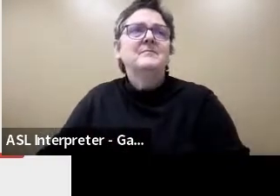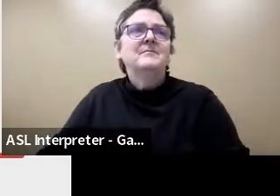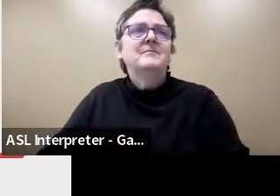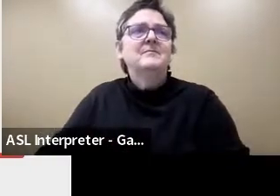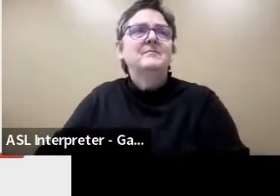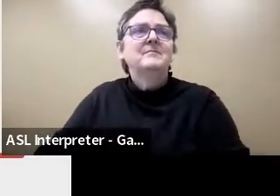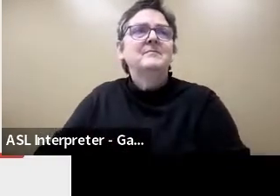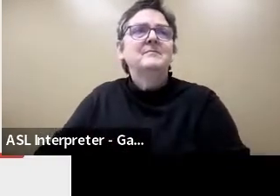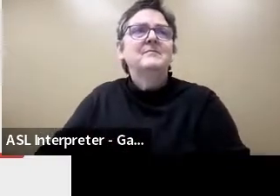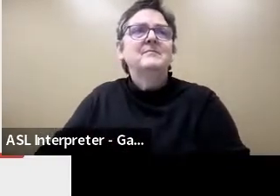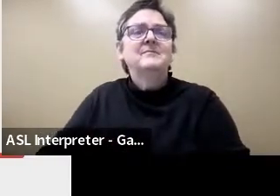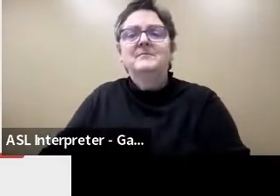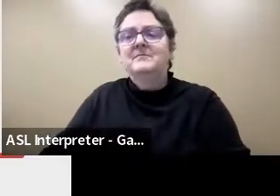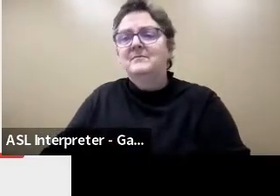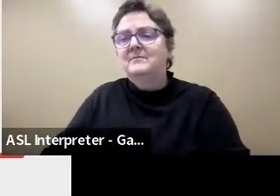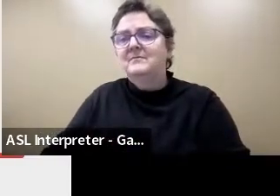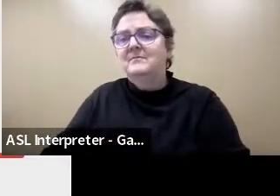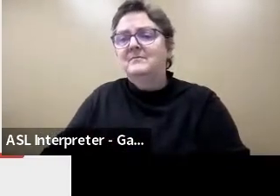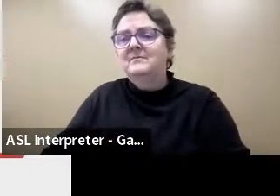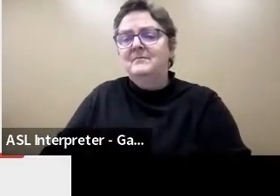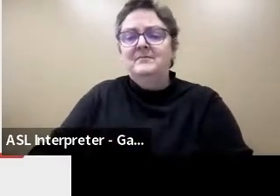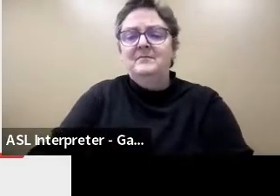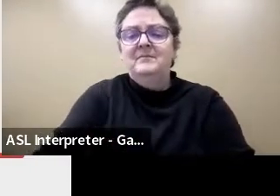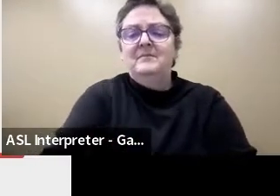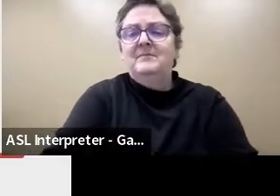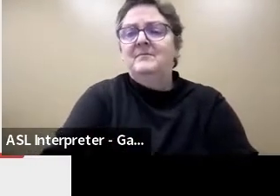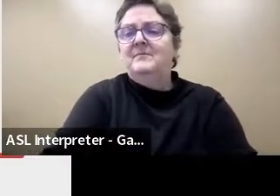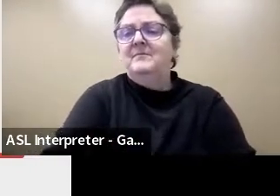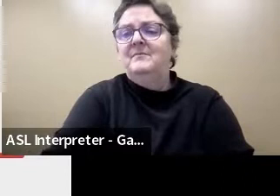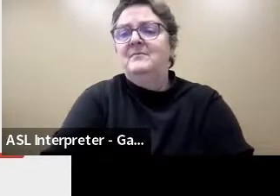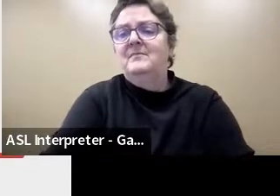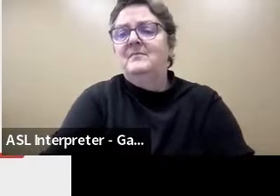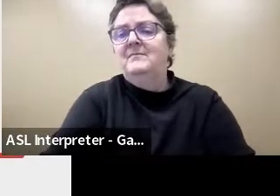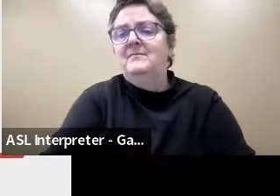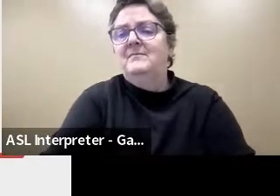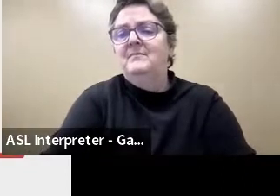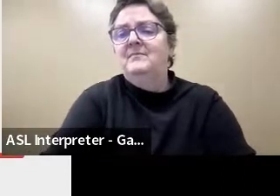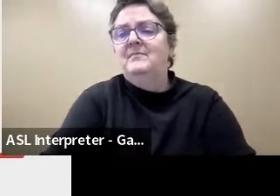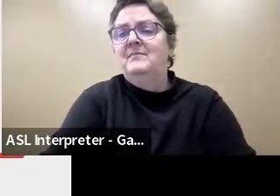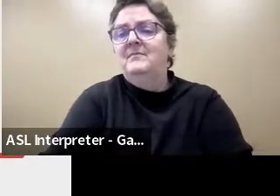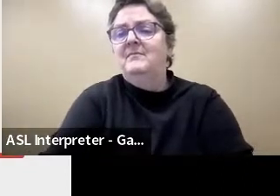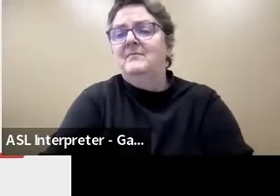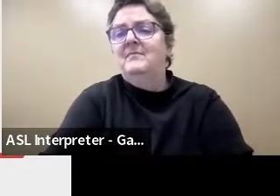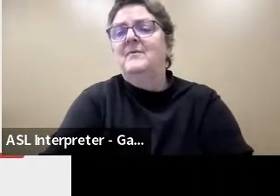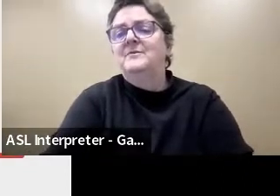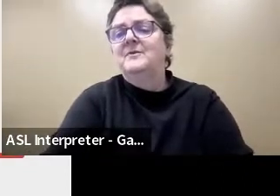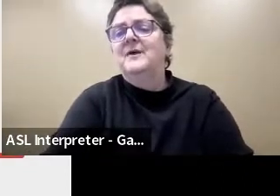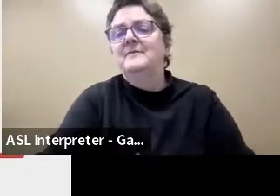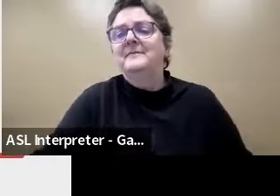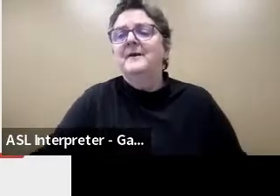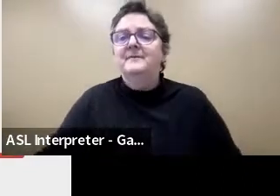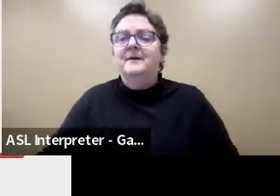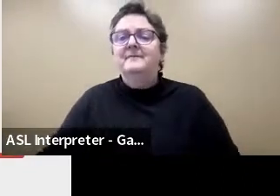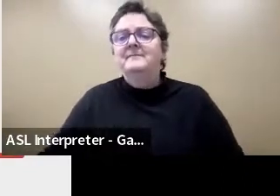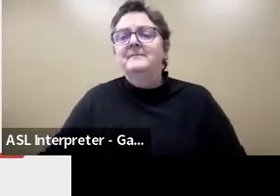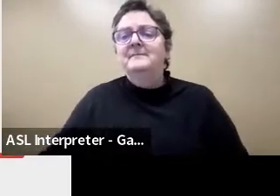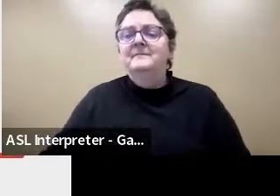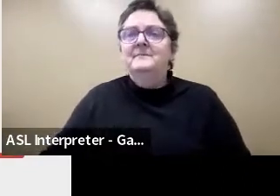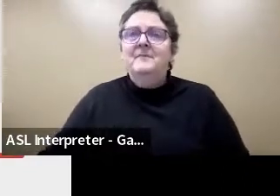talk about what is the GEM Report for those of you who may not be familiar with it.